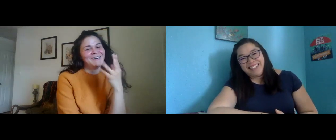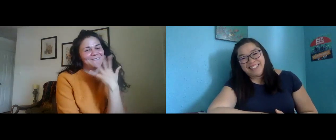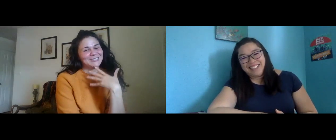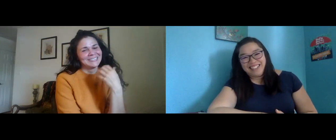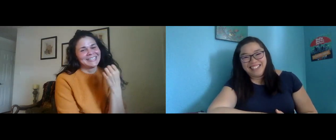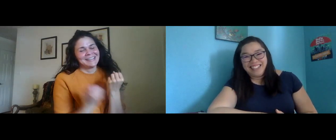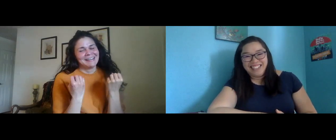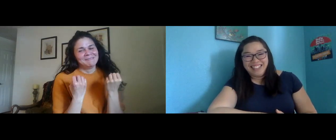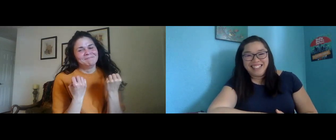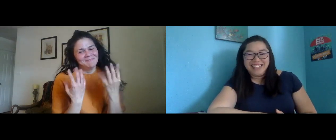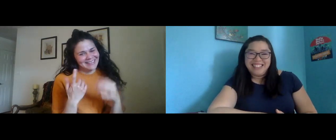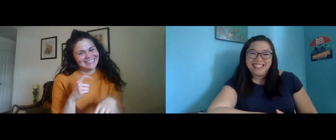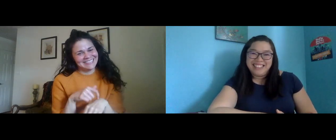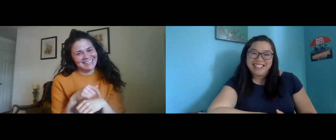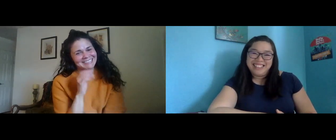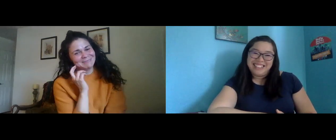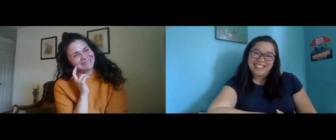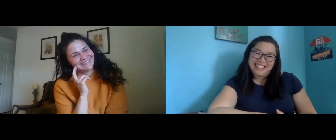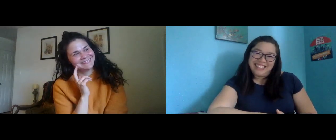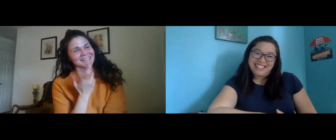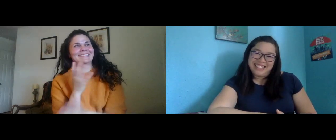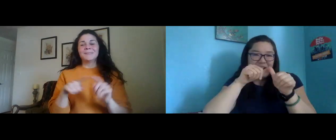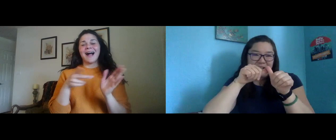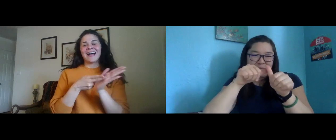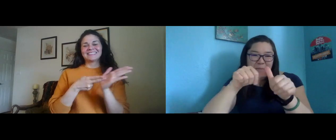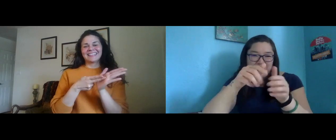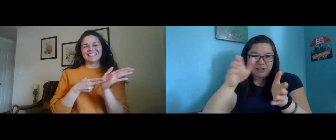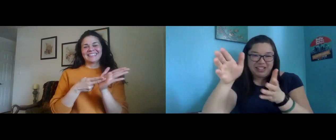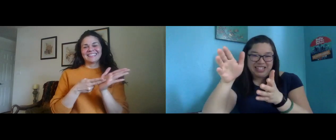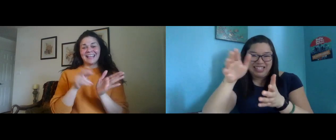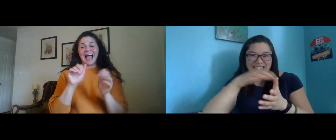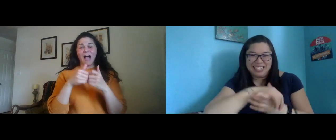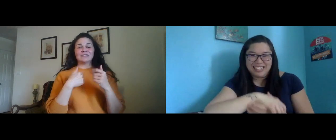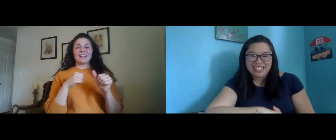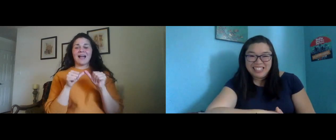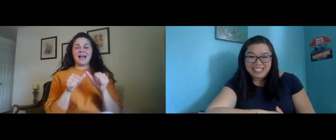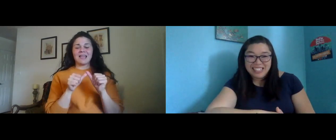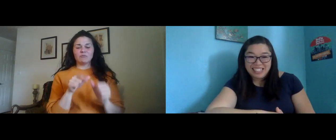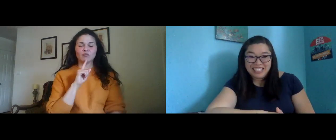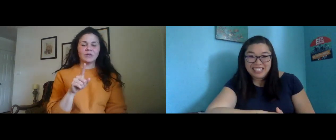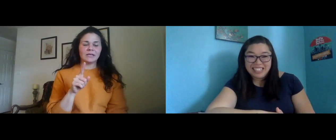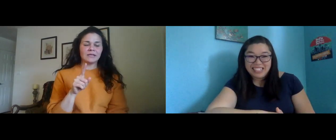A: Oh, unfortunately, many times. A: Honestly...how did I keep going?